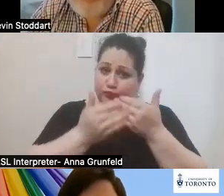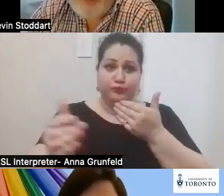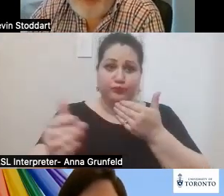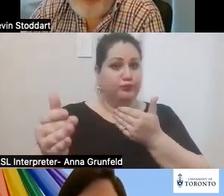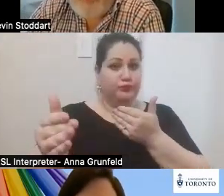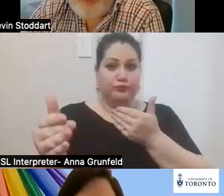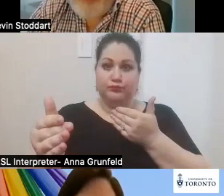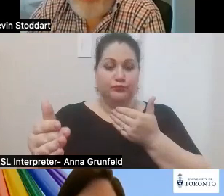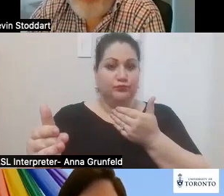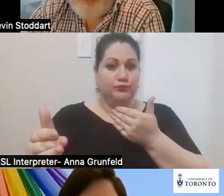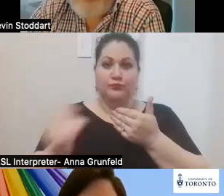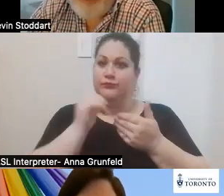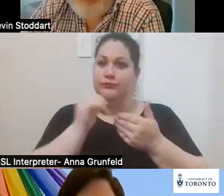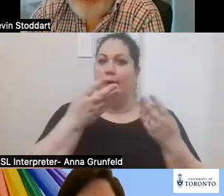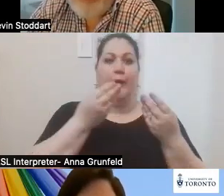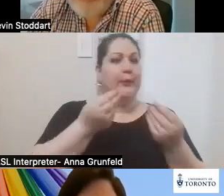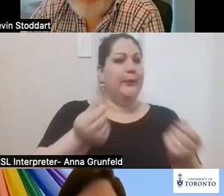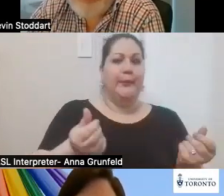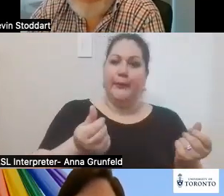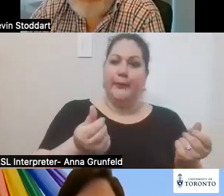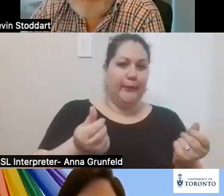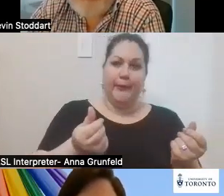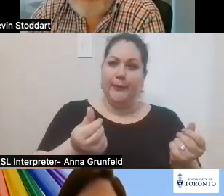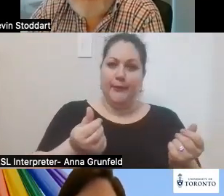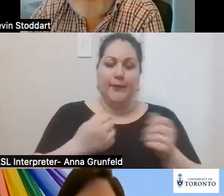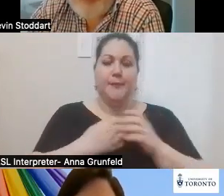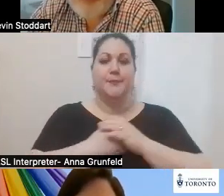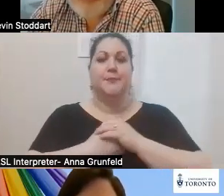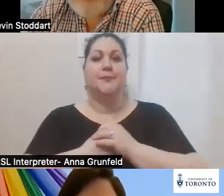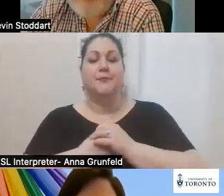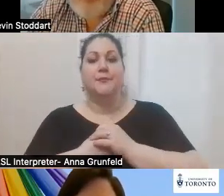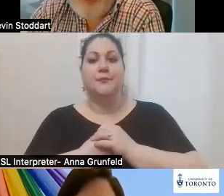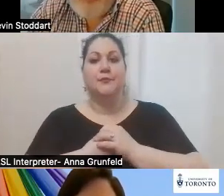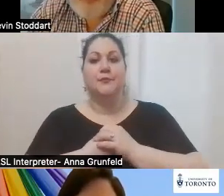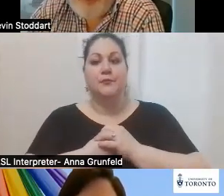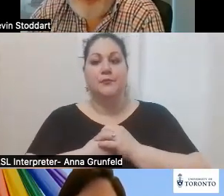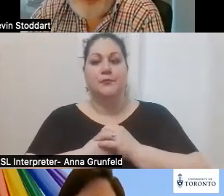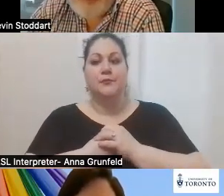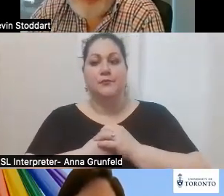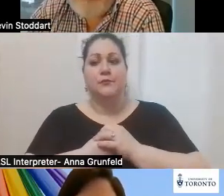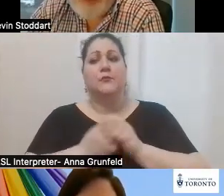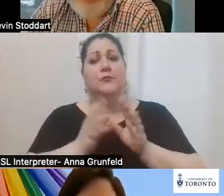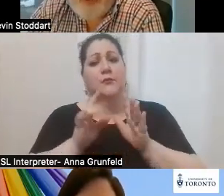We're beginning to see some very nice movement with some major